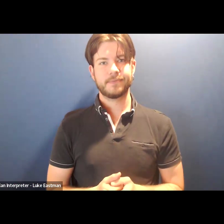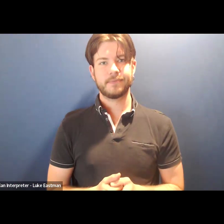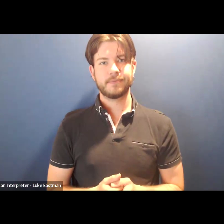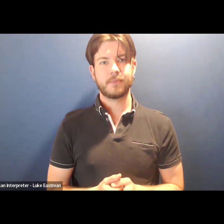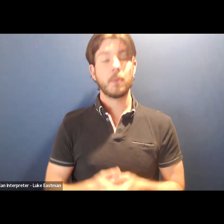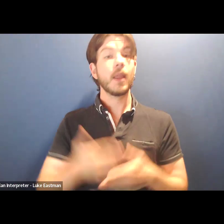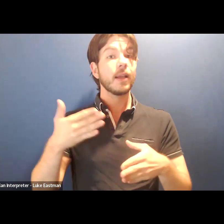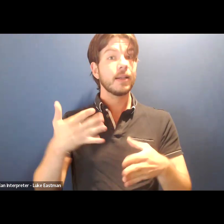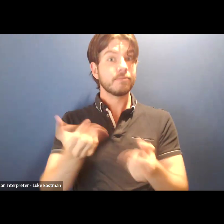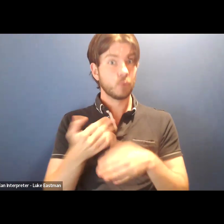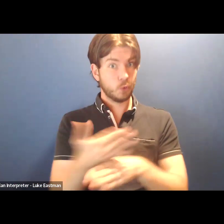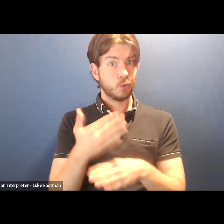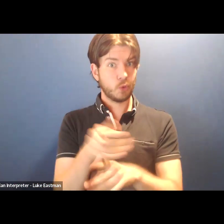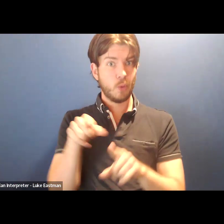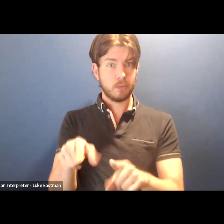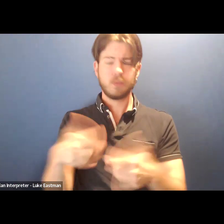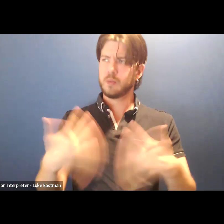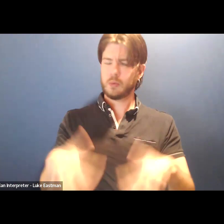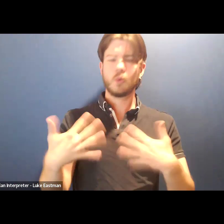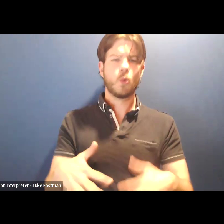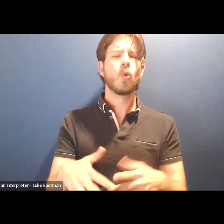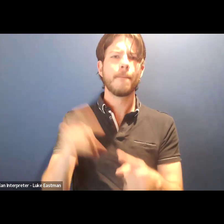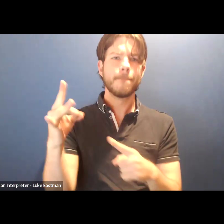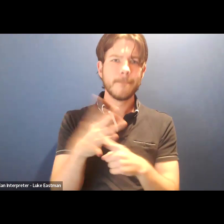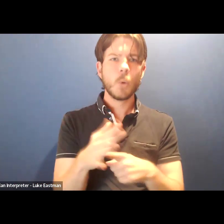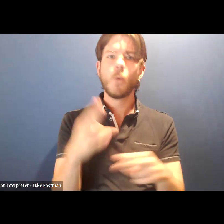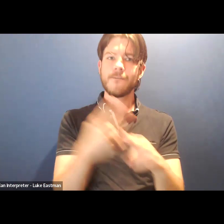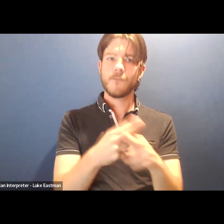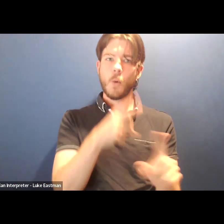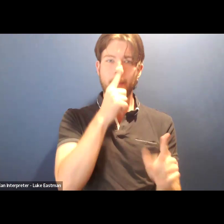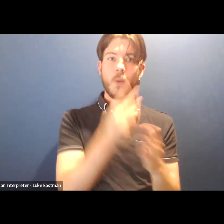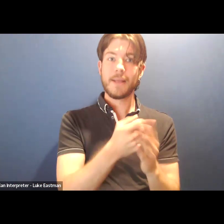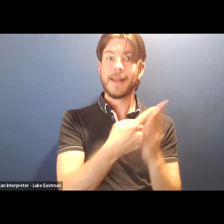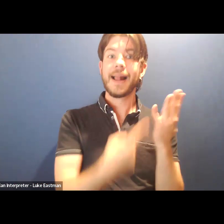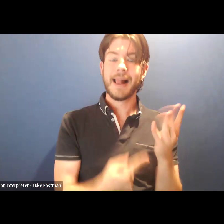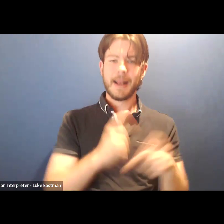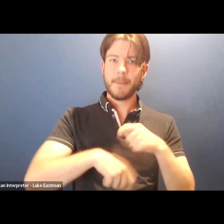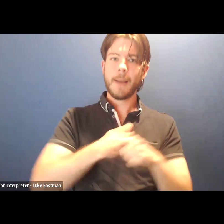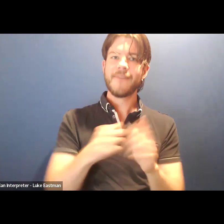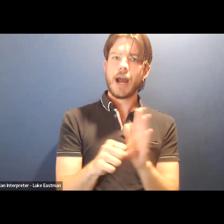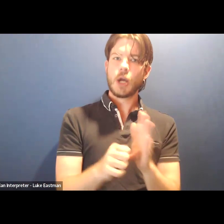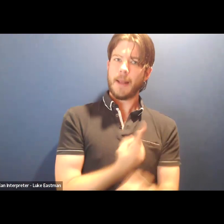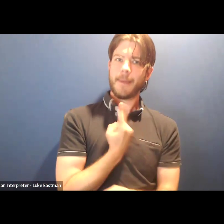people with disabilities to be financially independent and socially